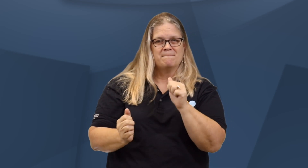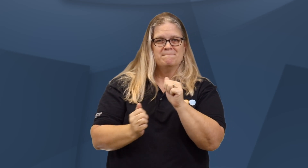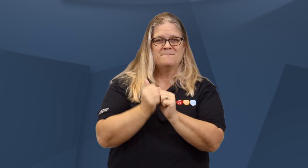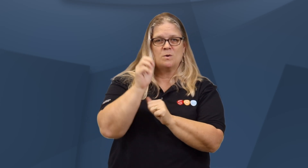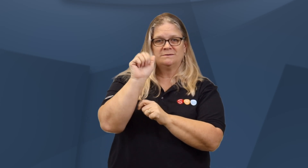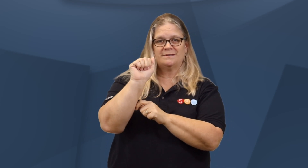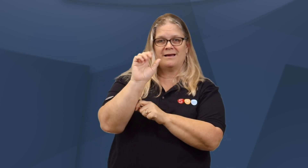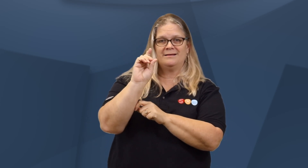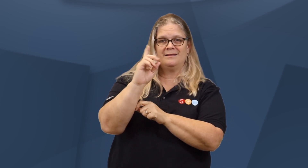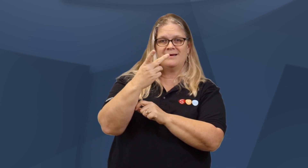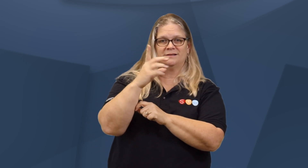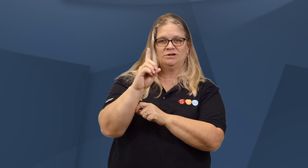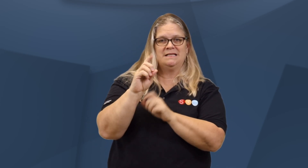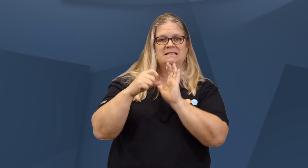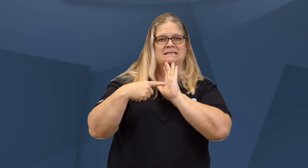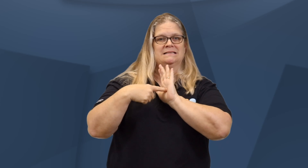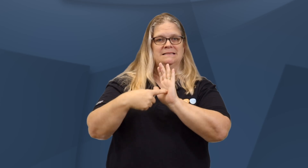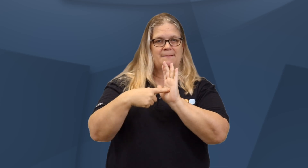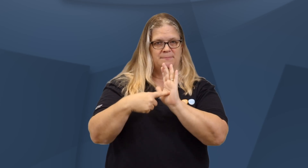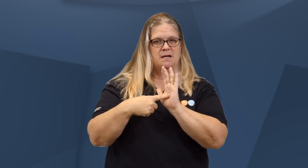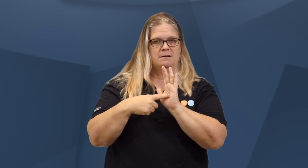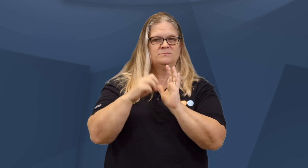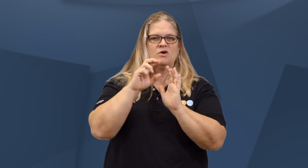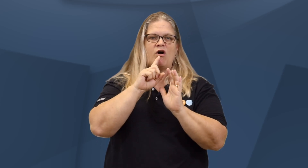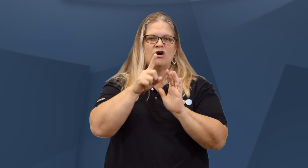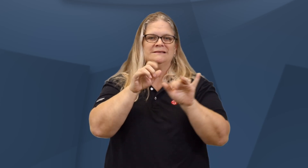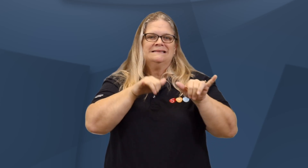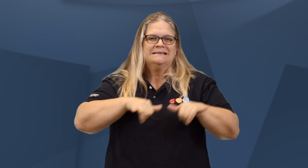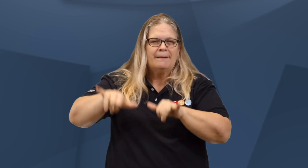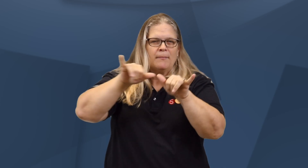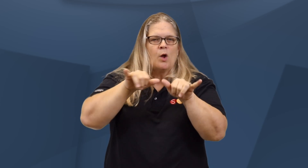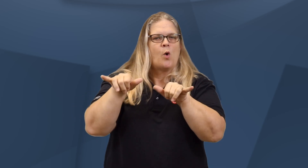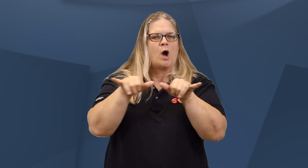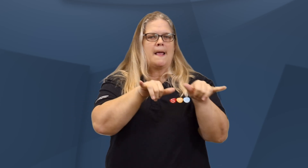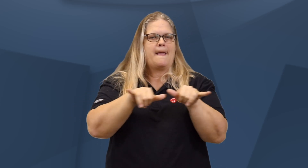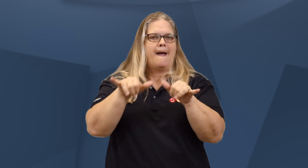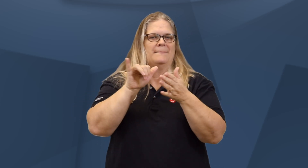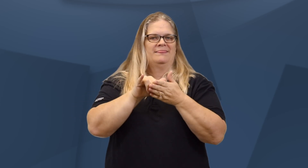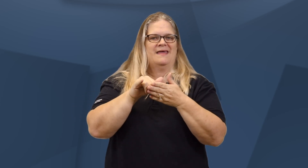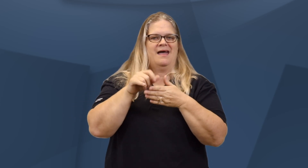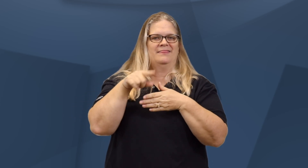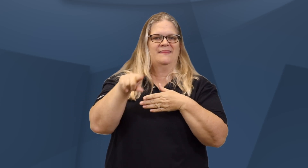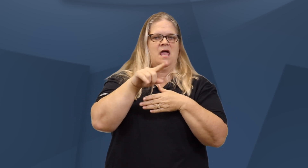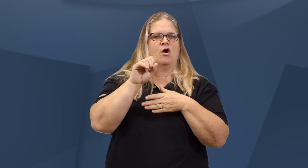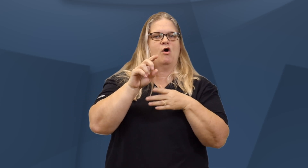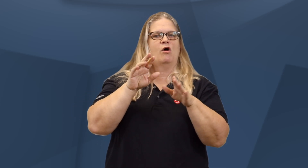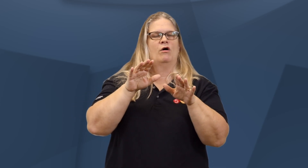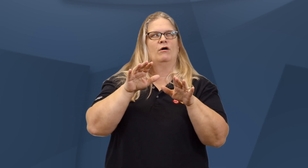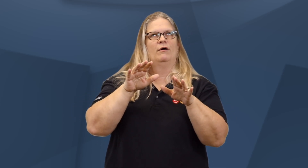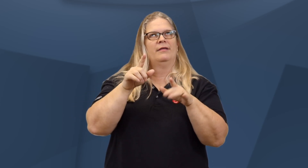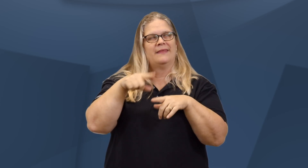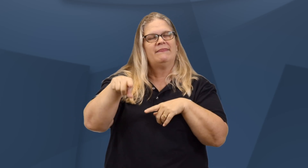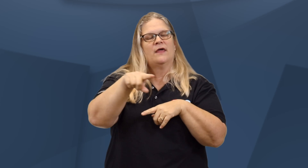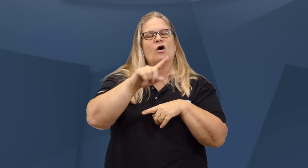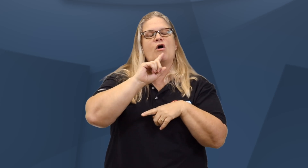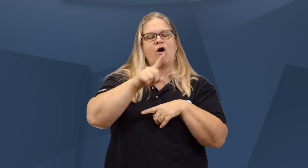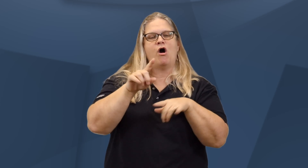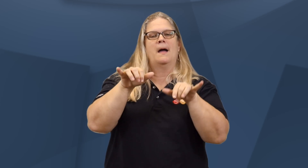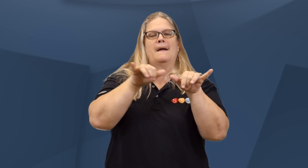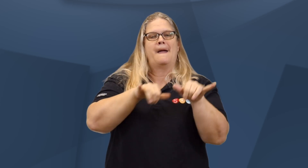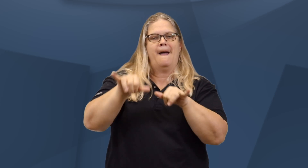Most ADHD symptoms are similar, or fairly common, and therefore,